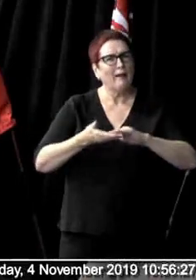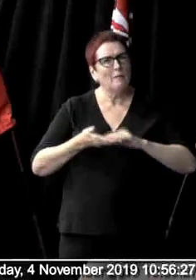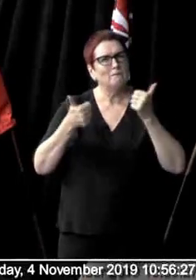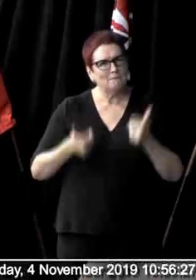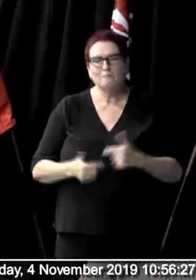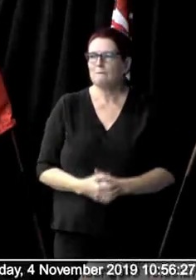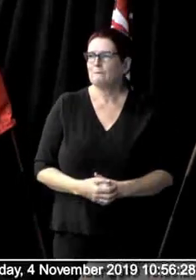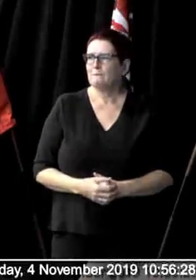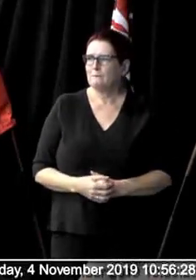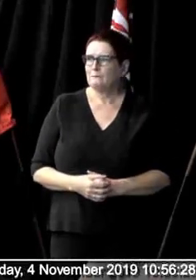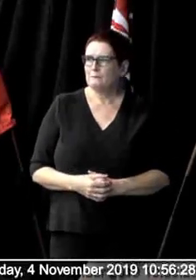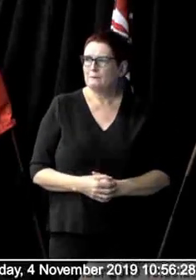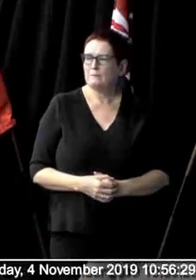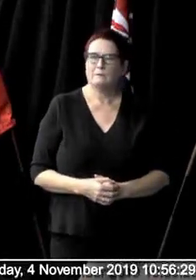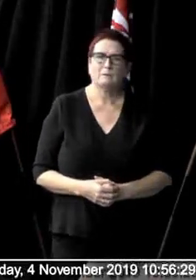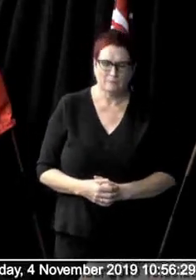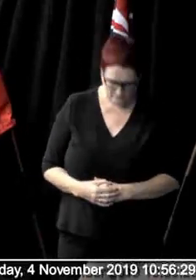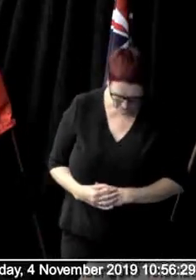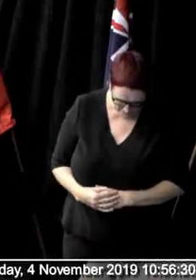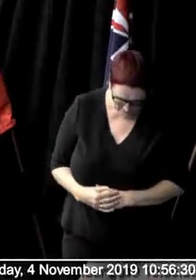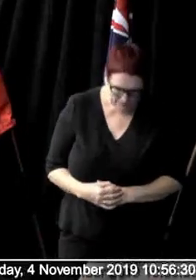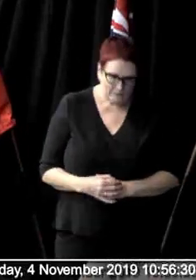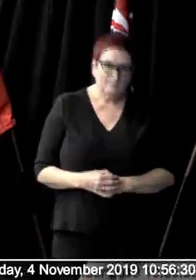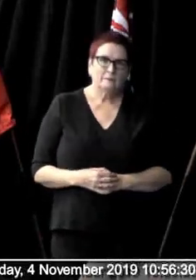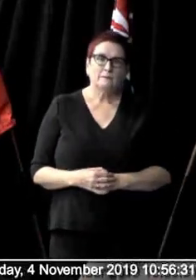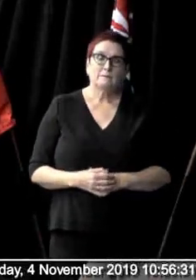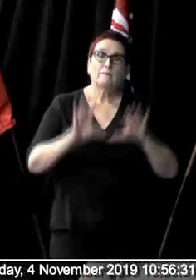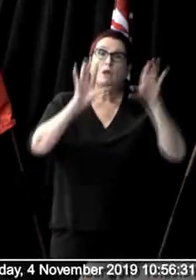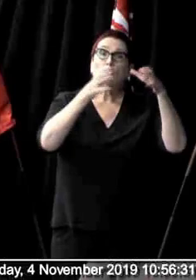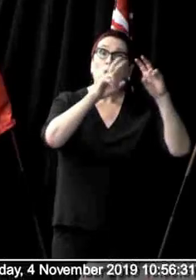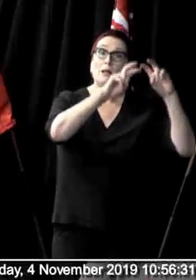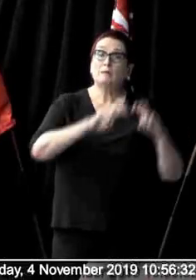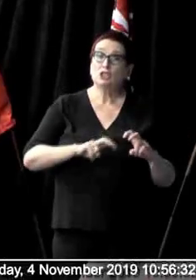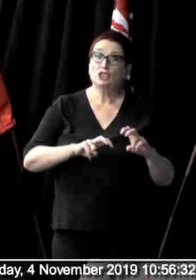The Commission, of course, adopts what should be self-evident,